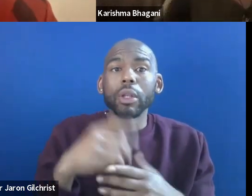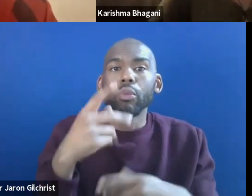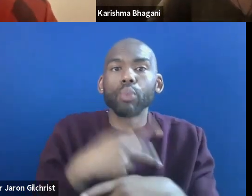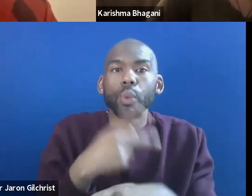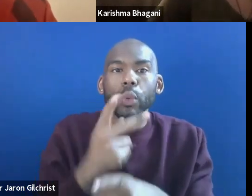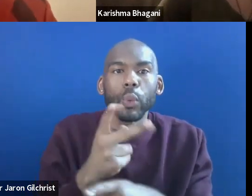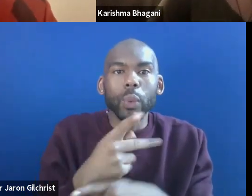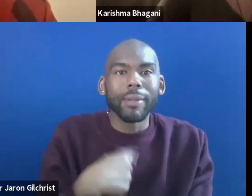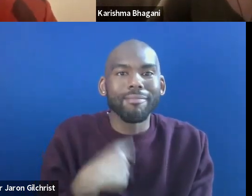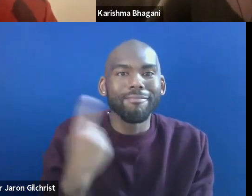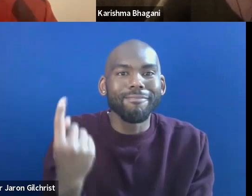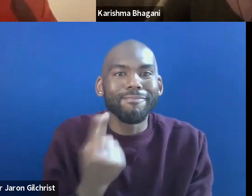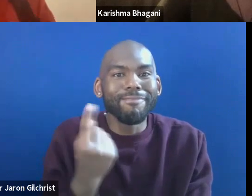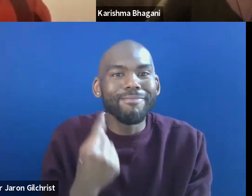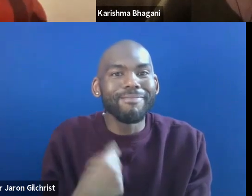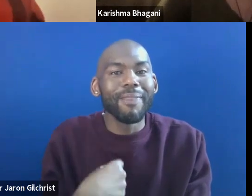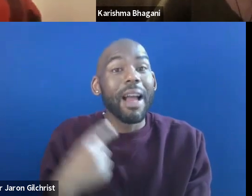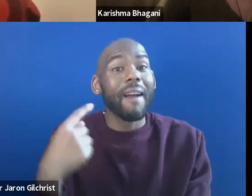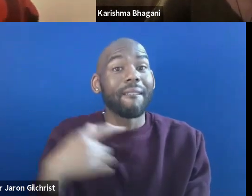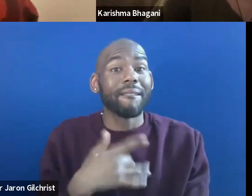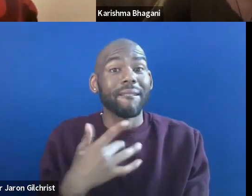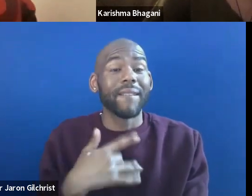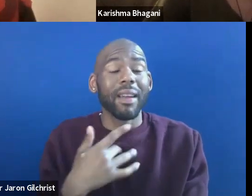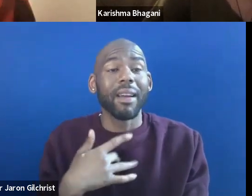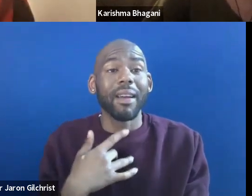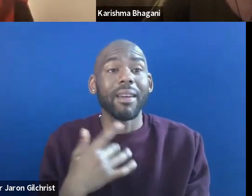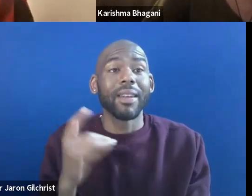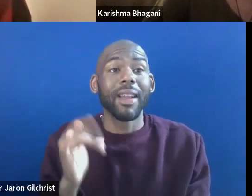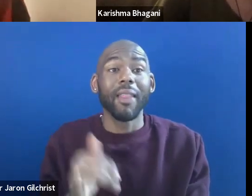cause I feel it's fundamental to have good producers